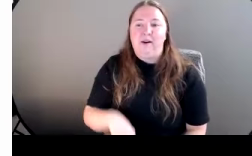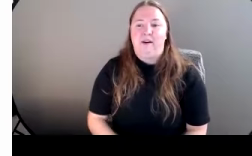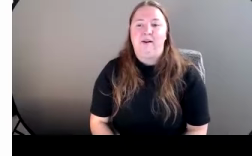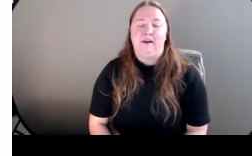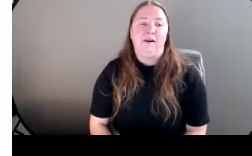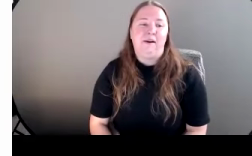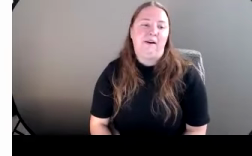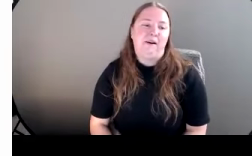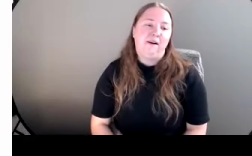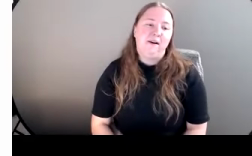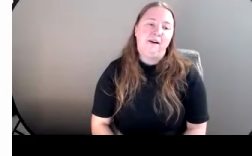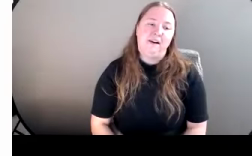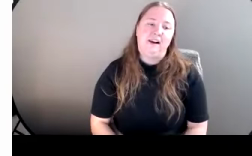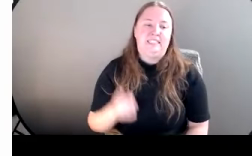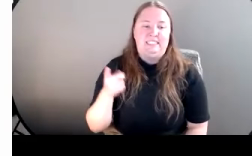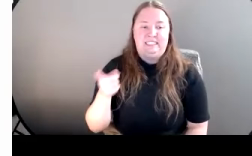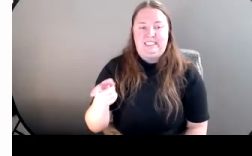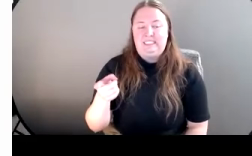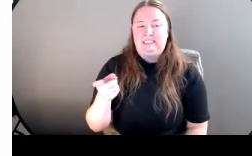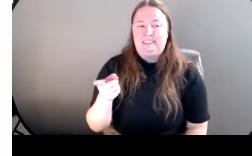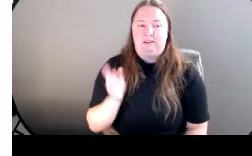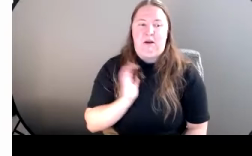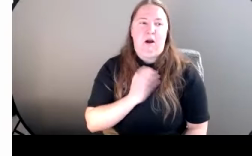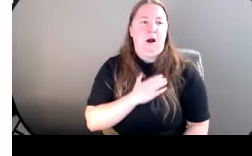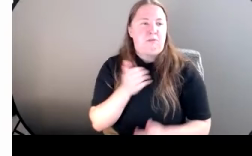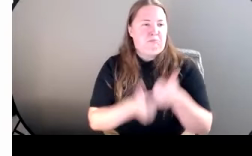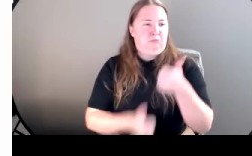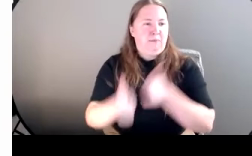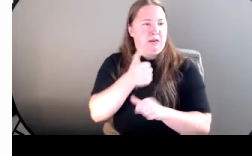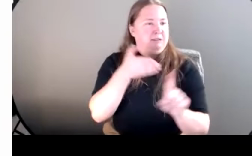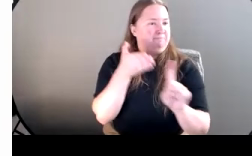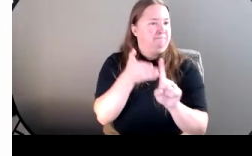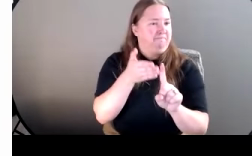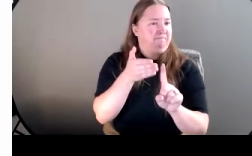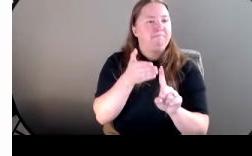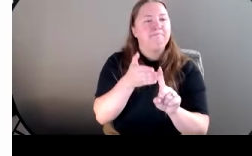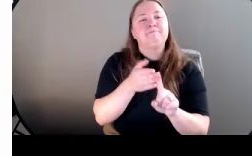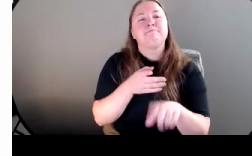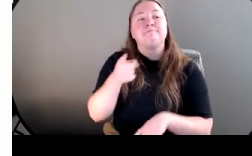This is pretty much, our primary go to, as Sally mentioned earlier,